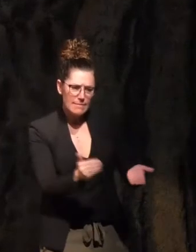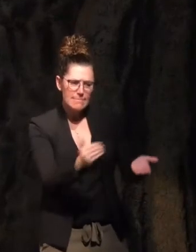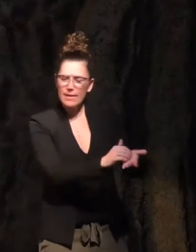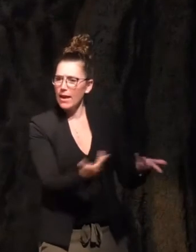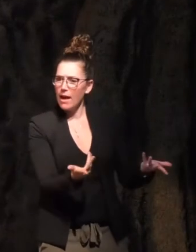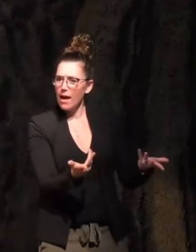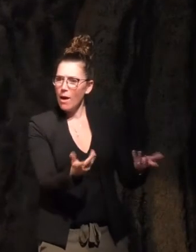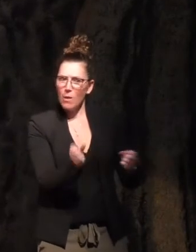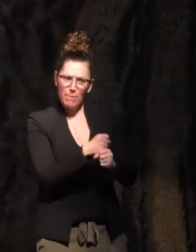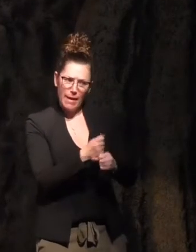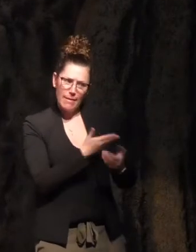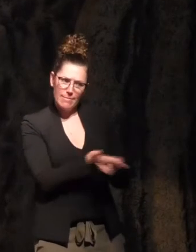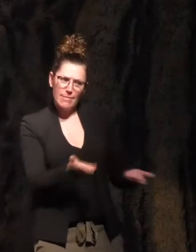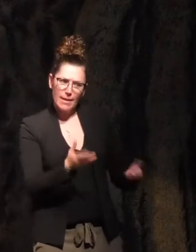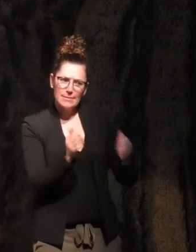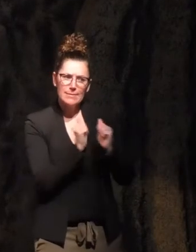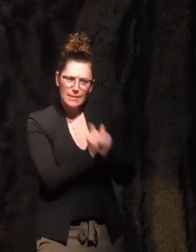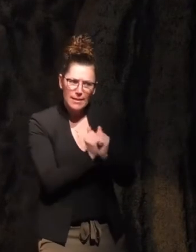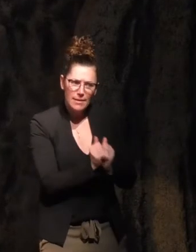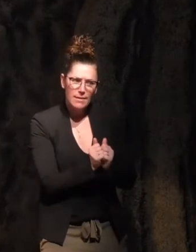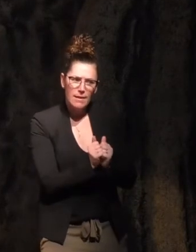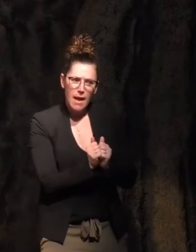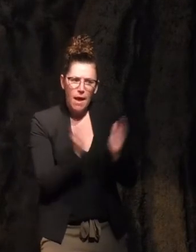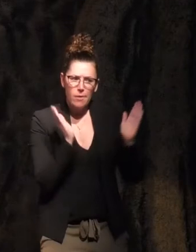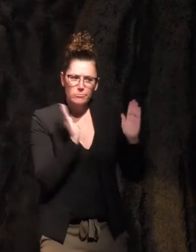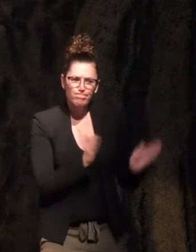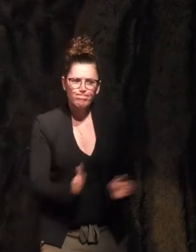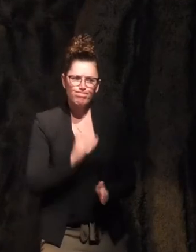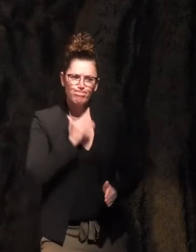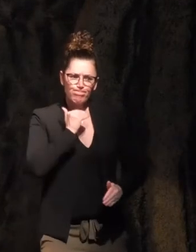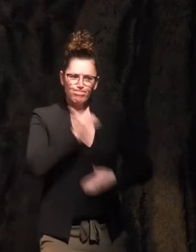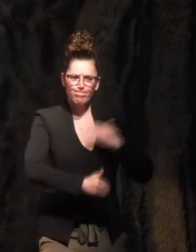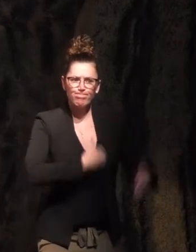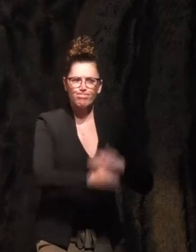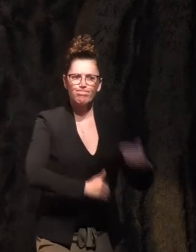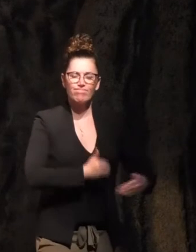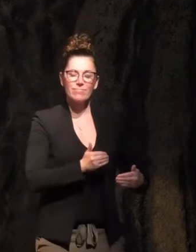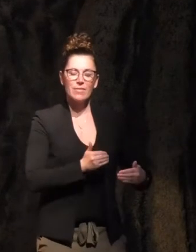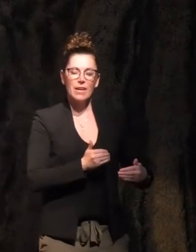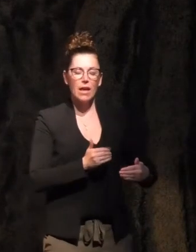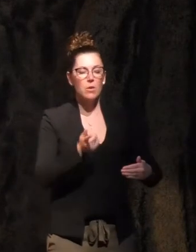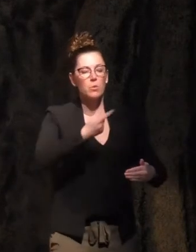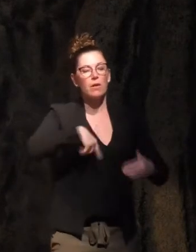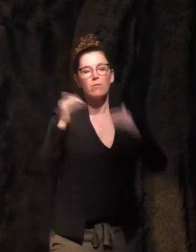and driving it all was a conscious decision to change our underlying philosophy.